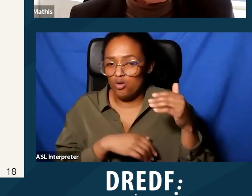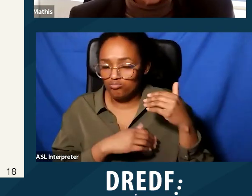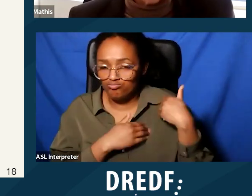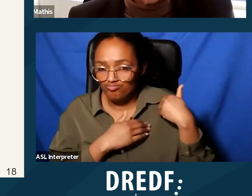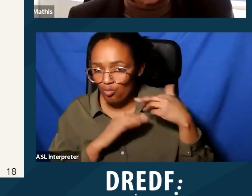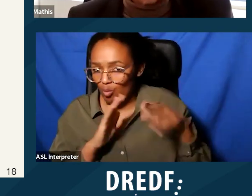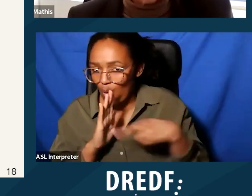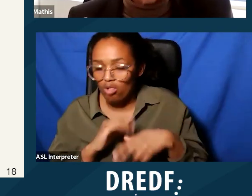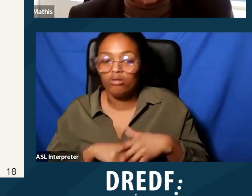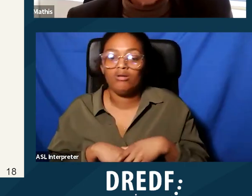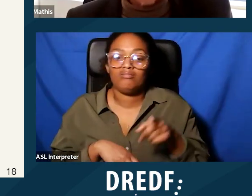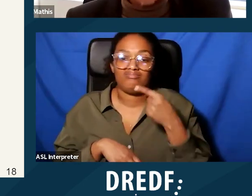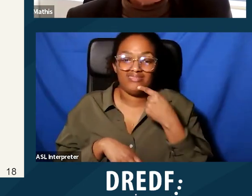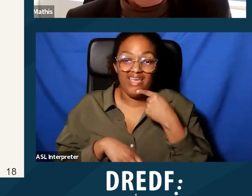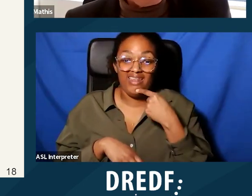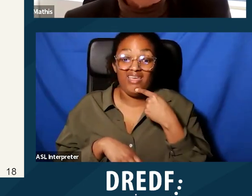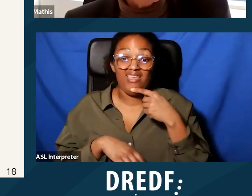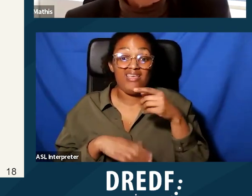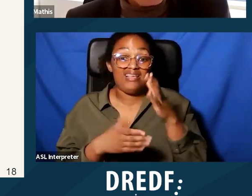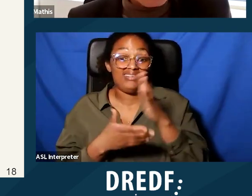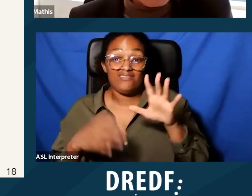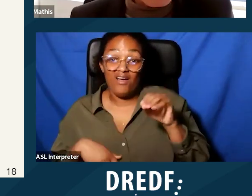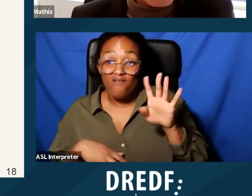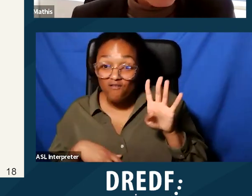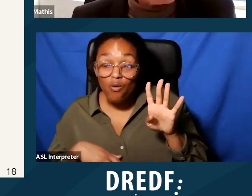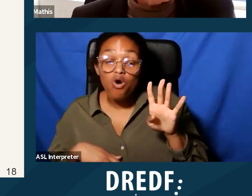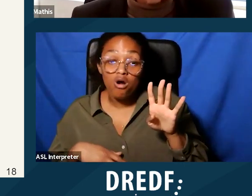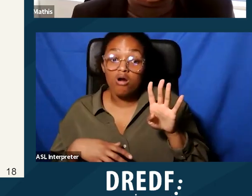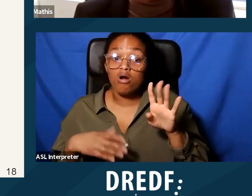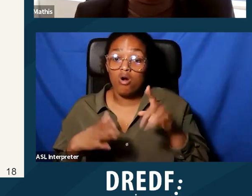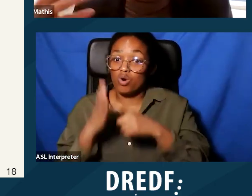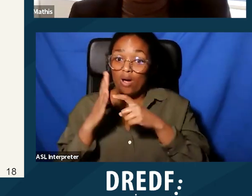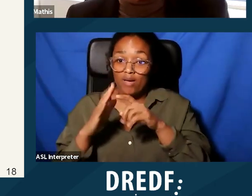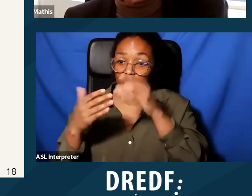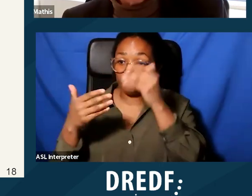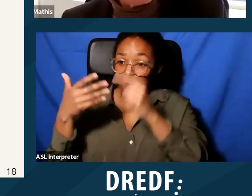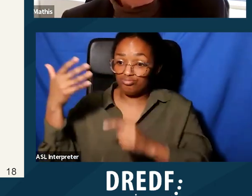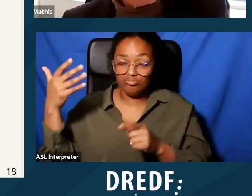their job to interpret the law under Section 504. They say they went beyond